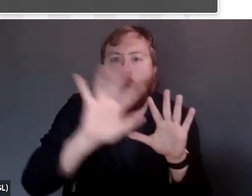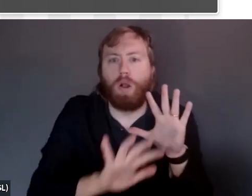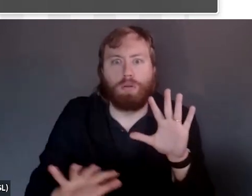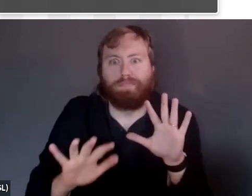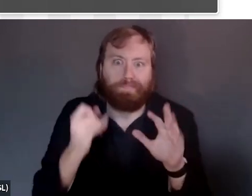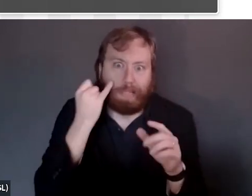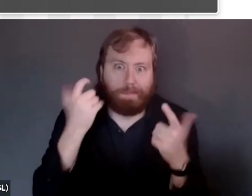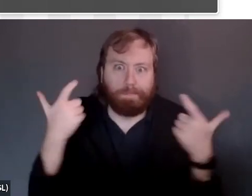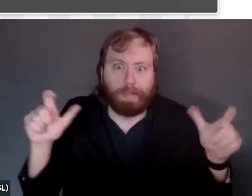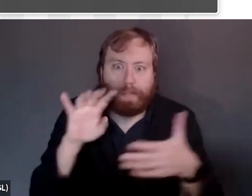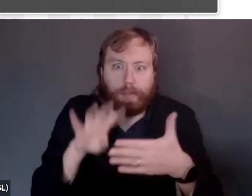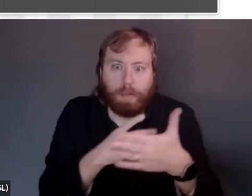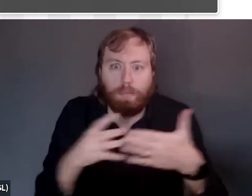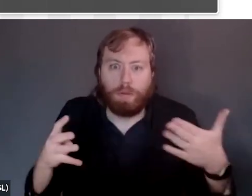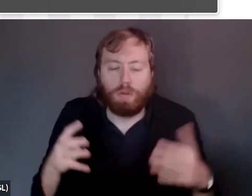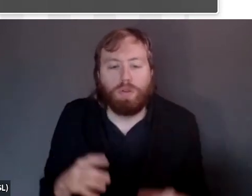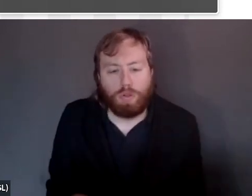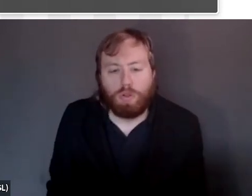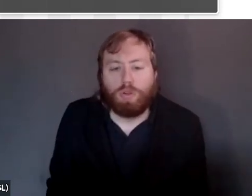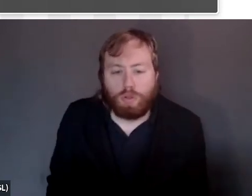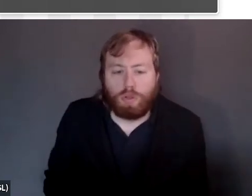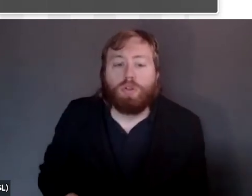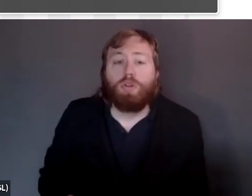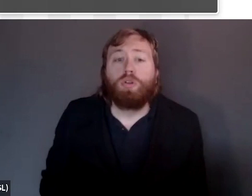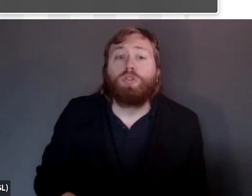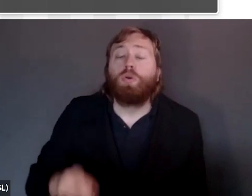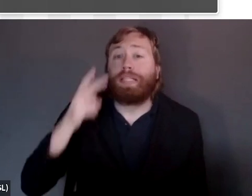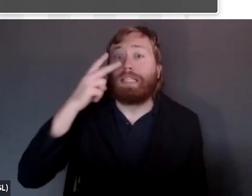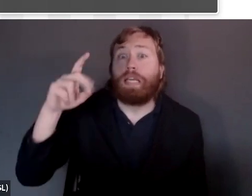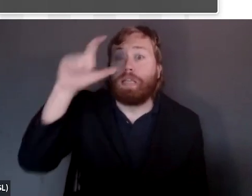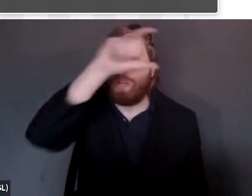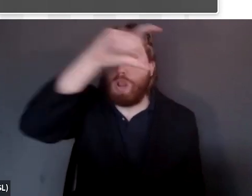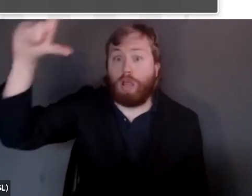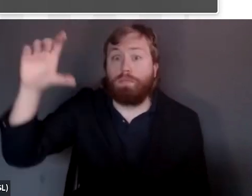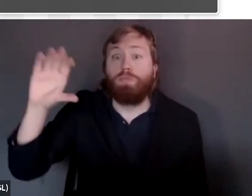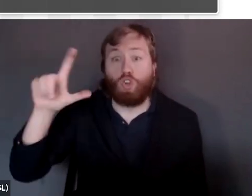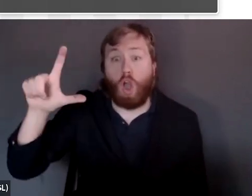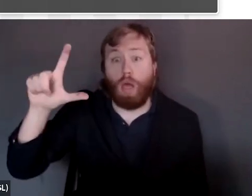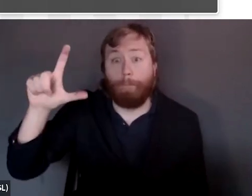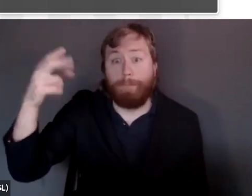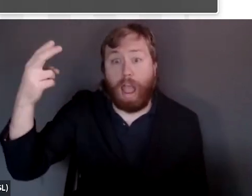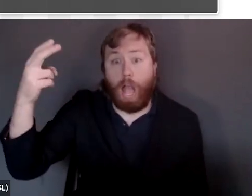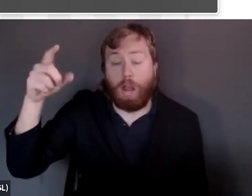The column header is Trip 8 starting at 1:16 PM, then the time is 1:19 PM.